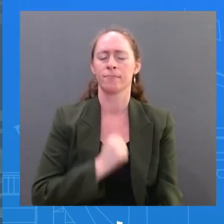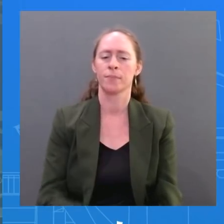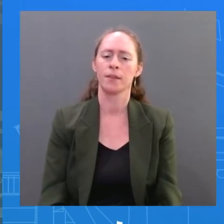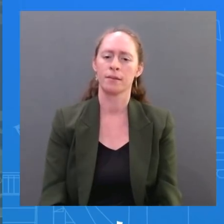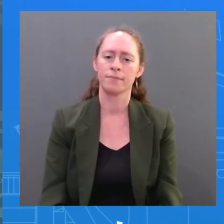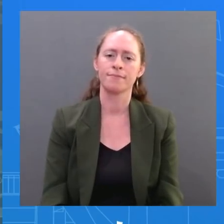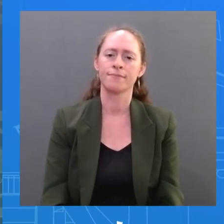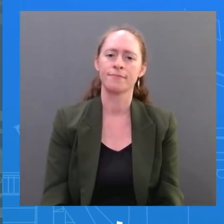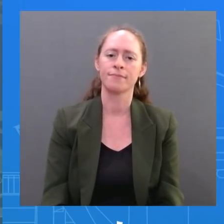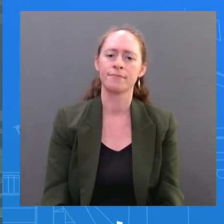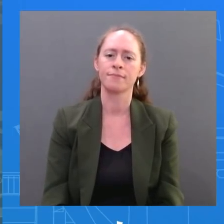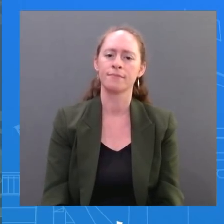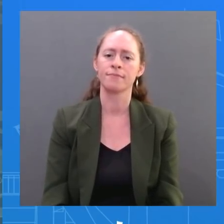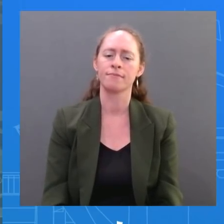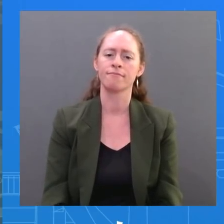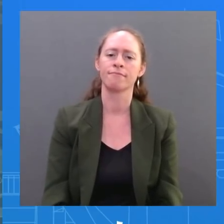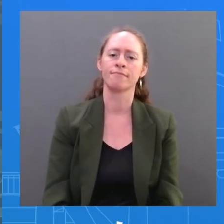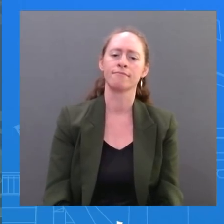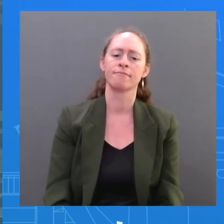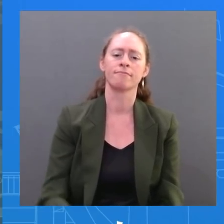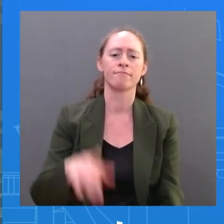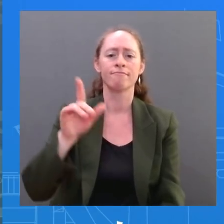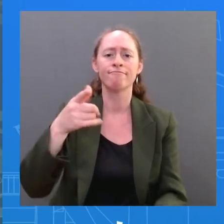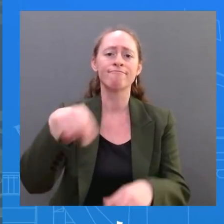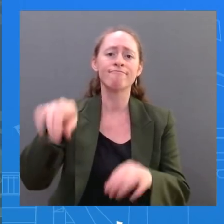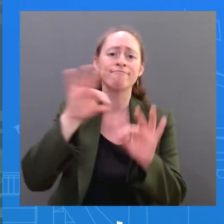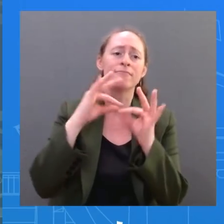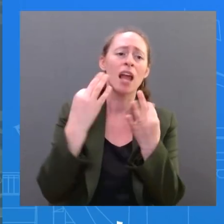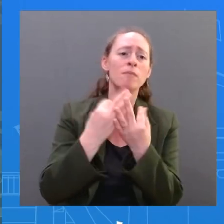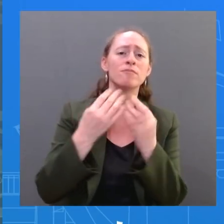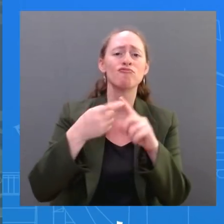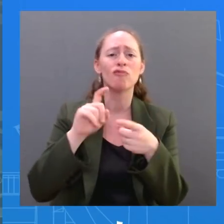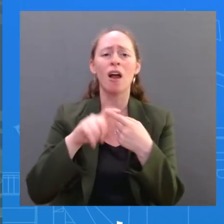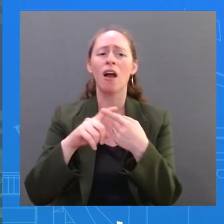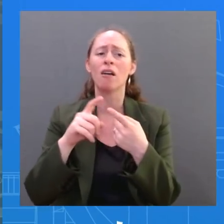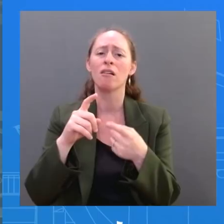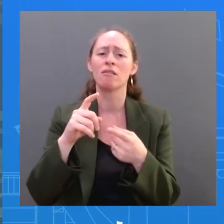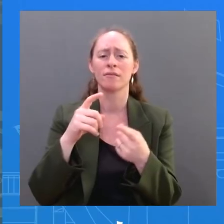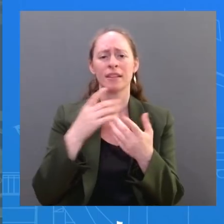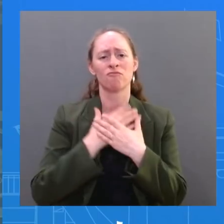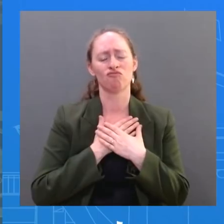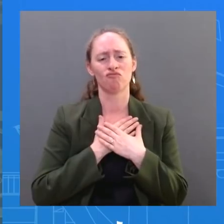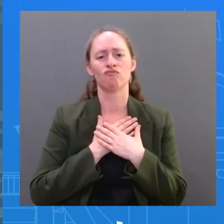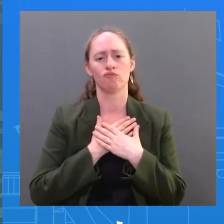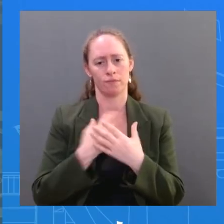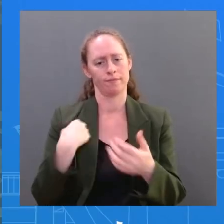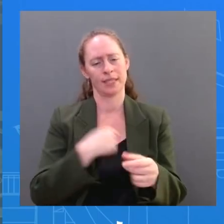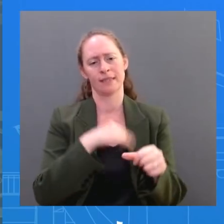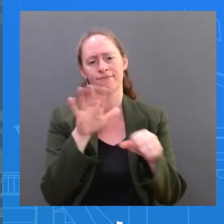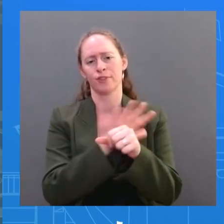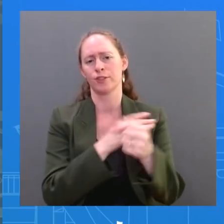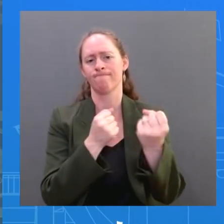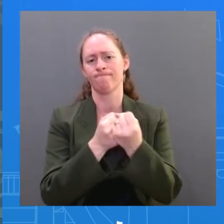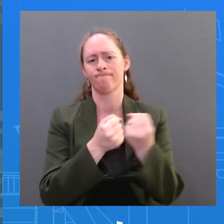The President and the American pu- -- the American people stand with the people of Japan in their time of mourning. We have unwavering confidence